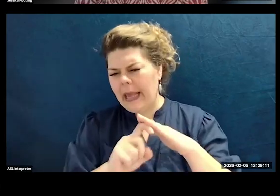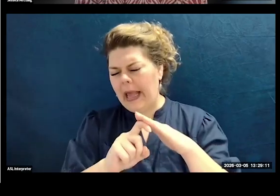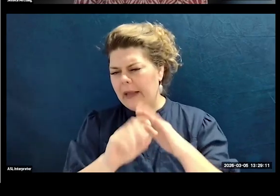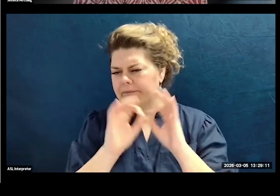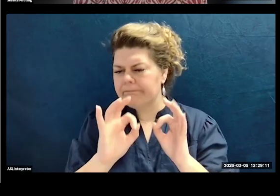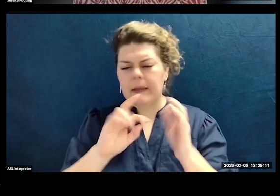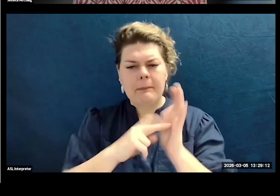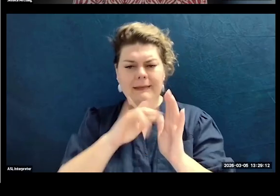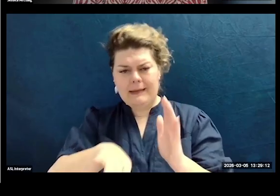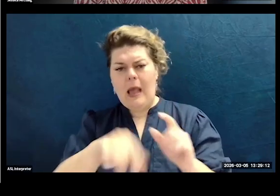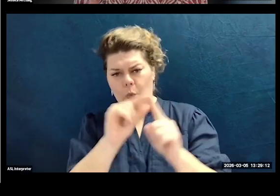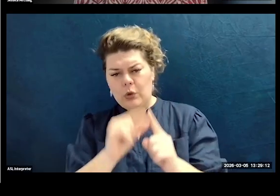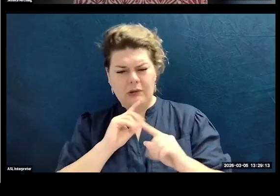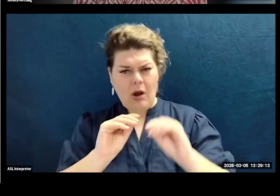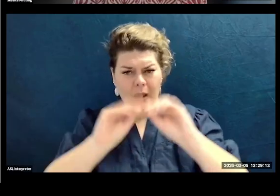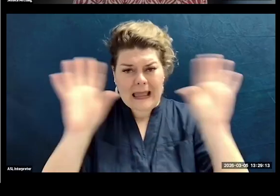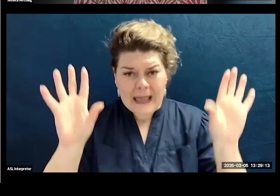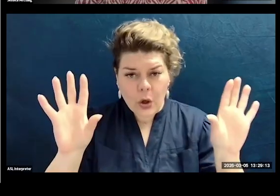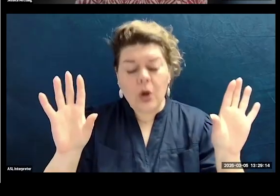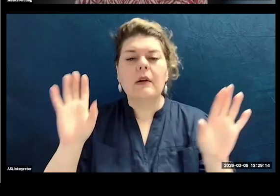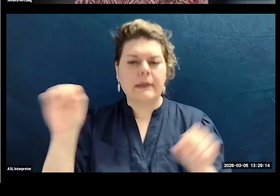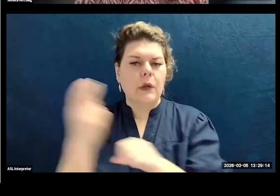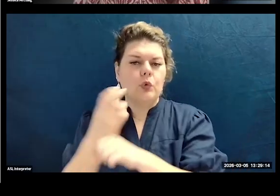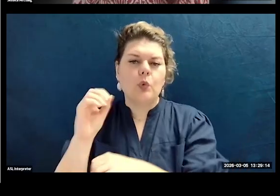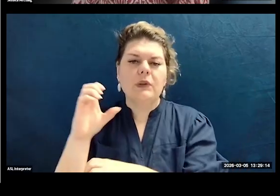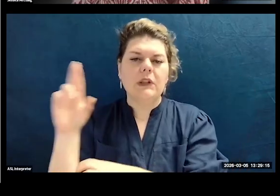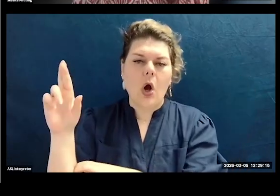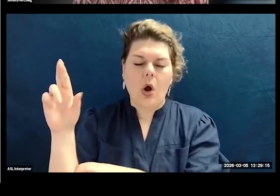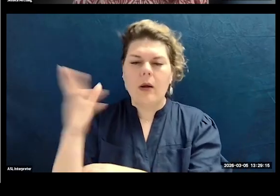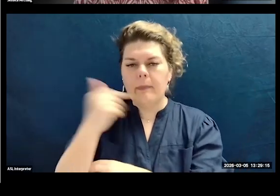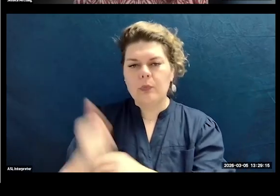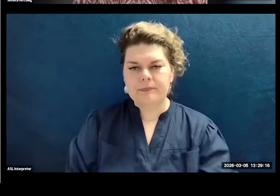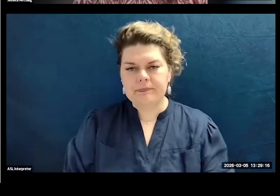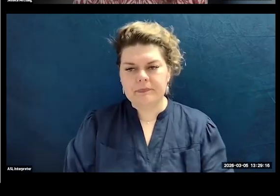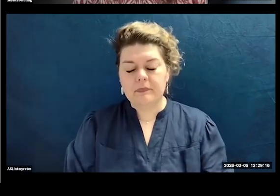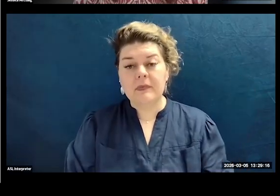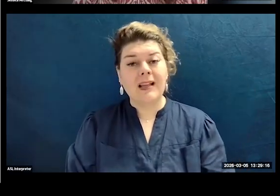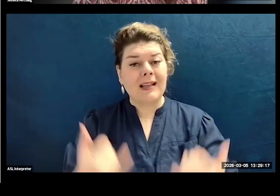that your OCR output is as good as possible. Okay, we are at 1:29.